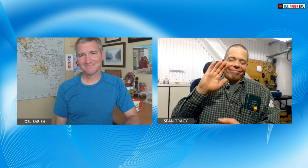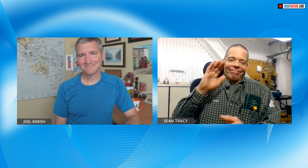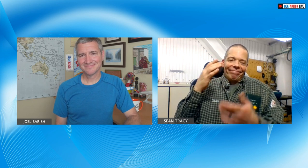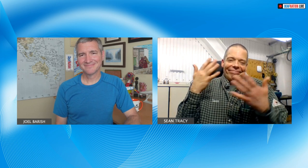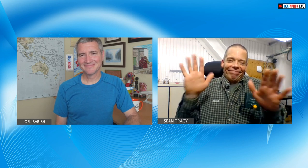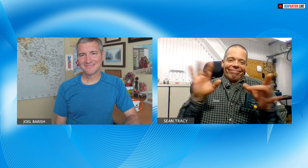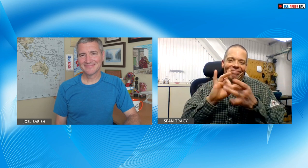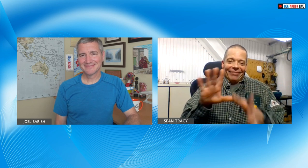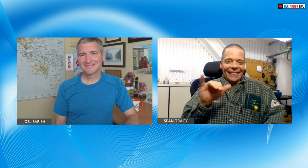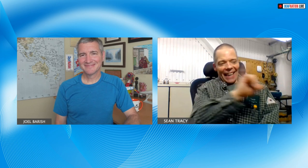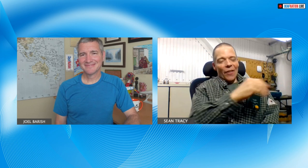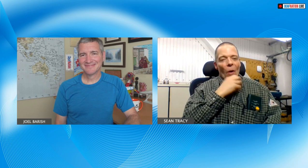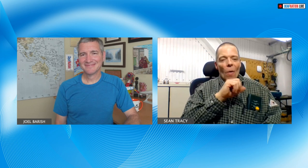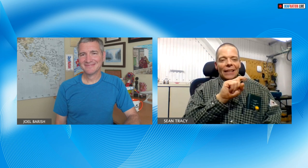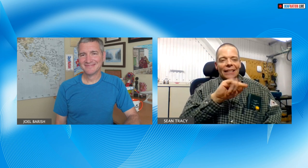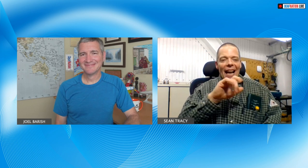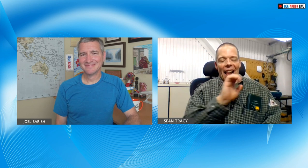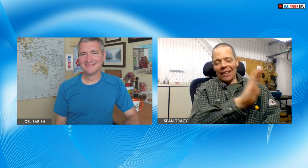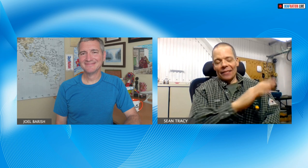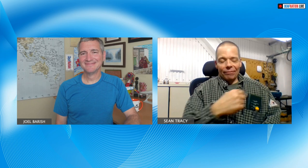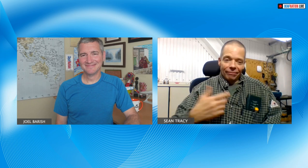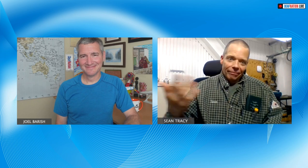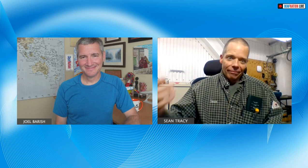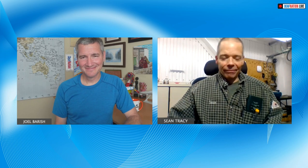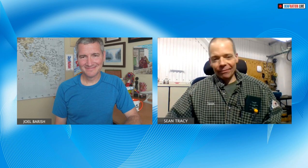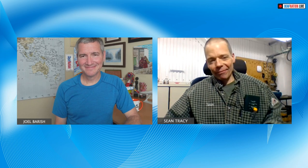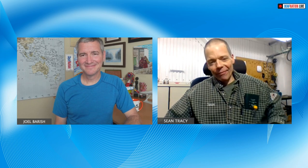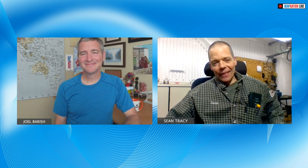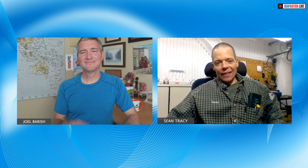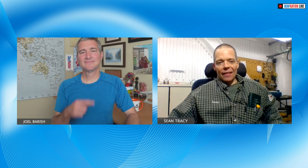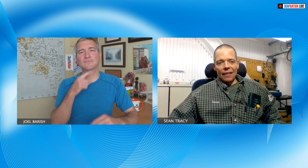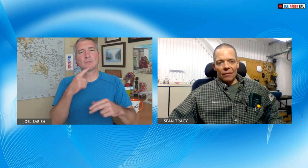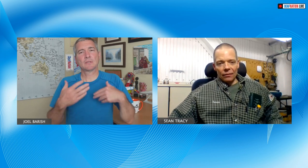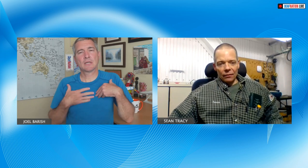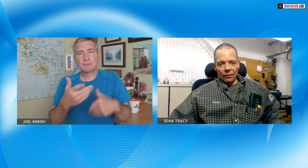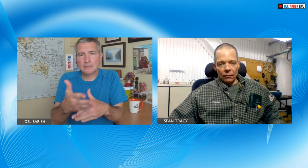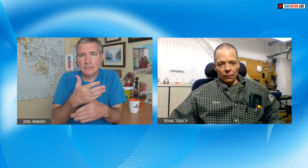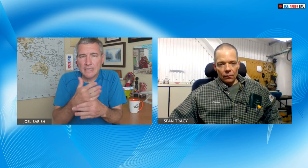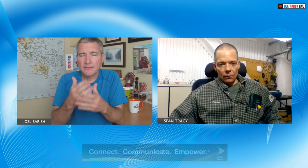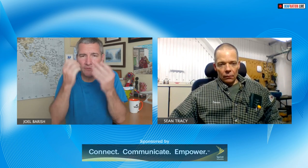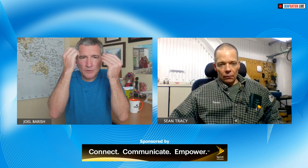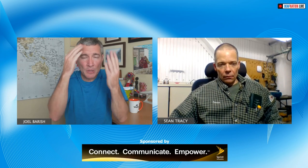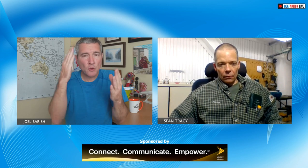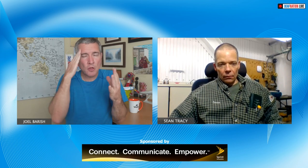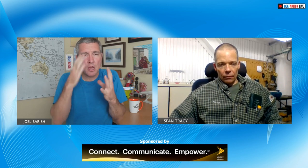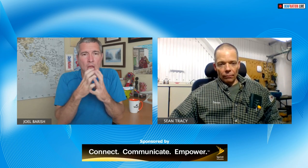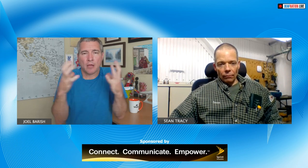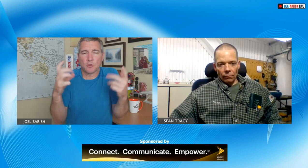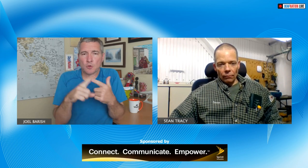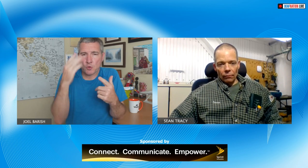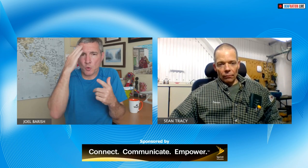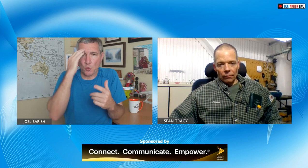you become outdated. I'm so happy that you were able to share so much information with us today.